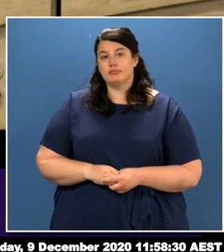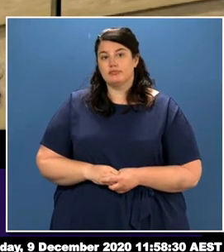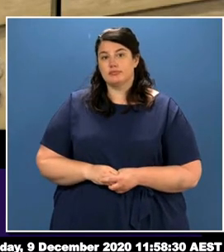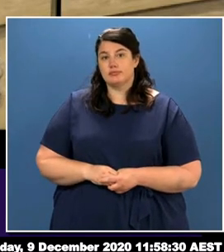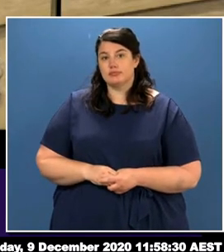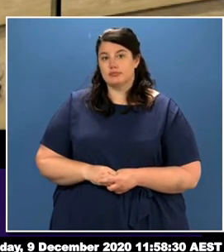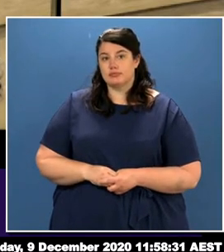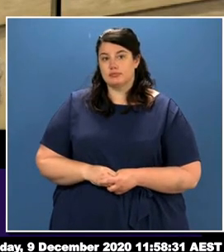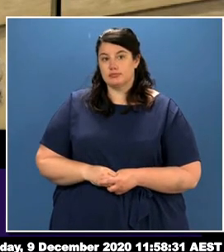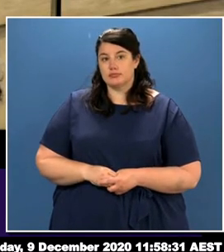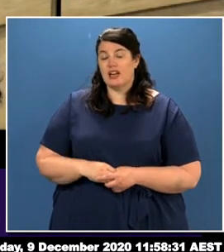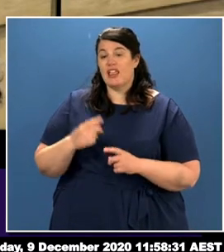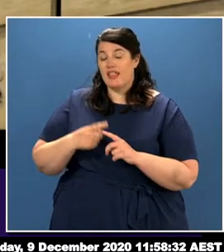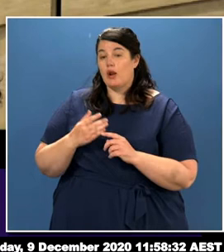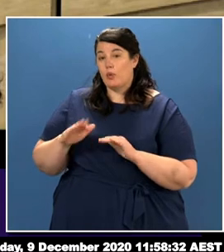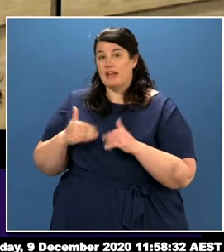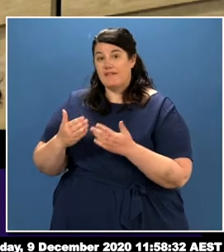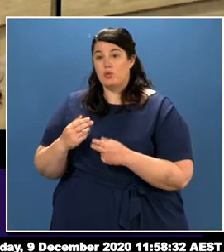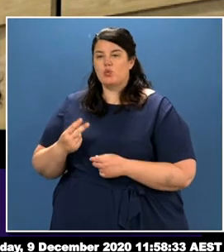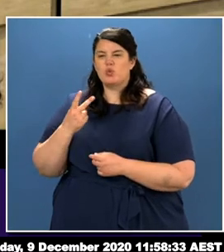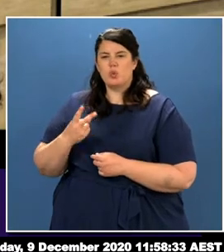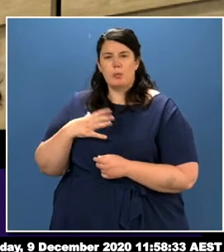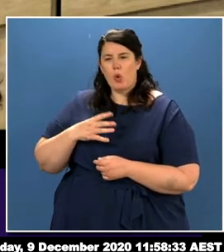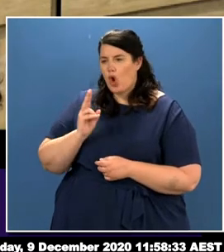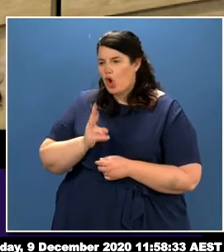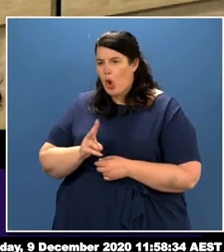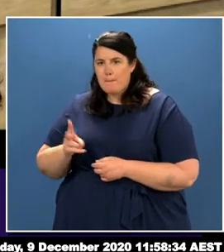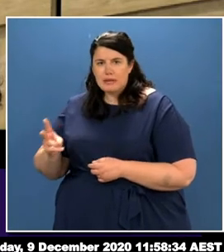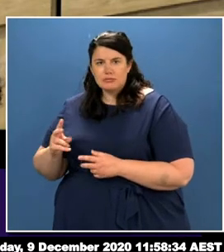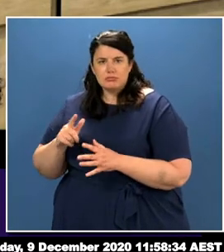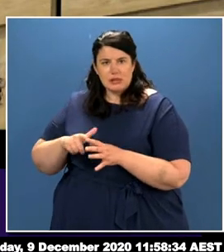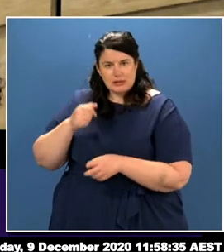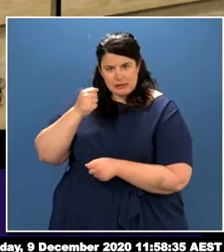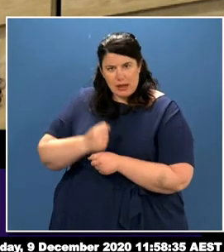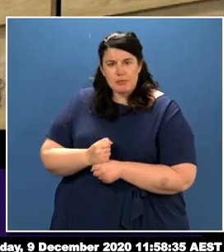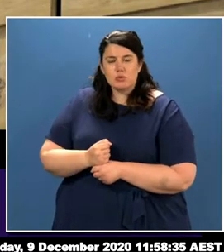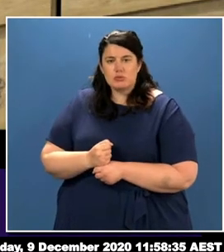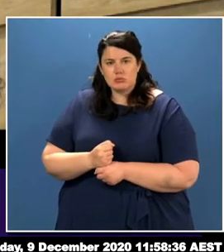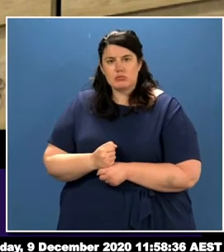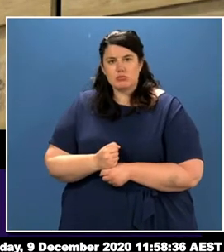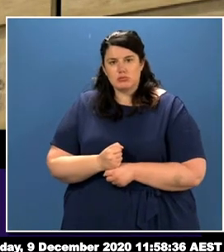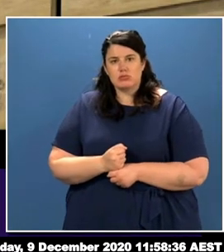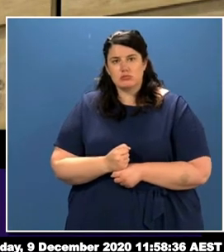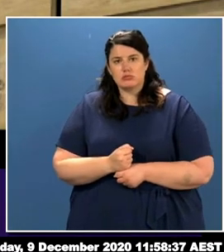experience but more common experiences.